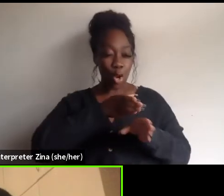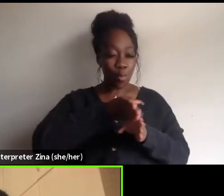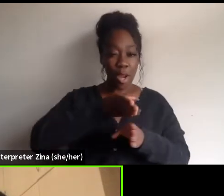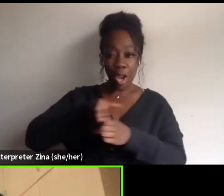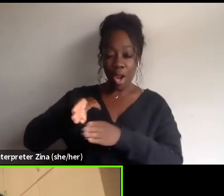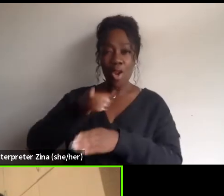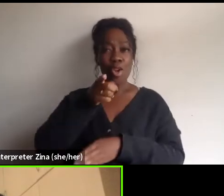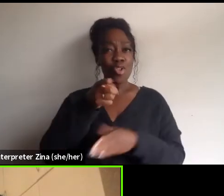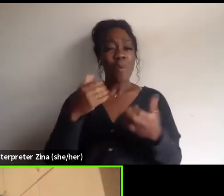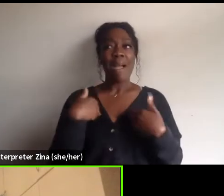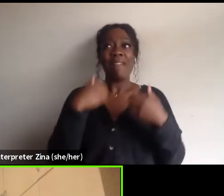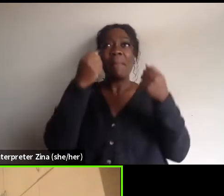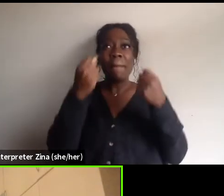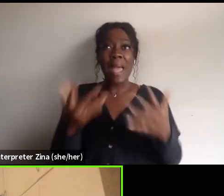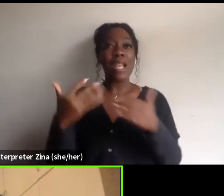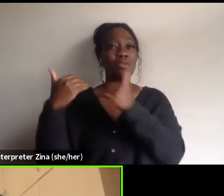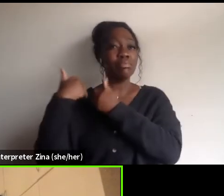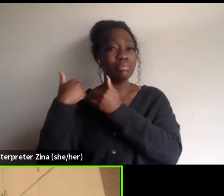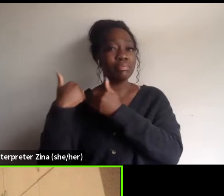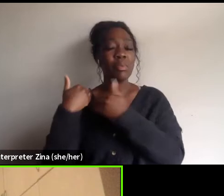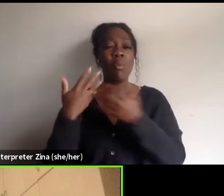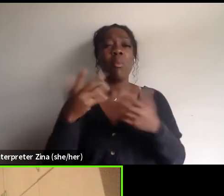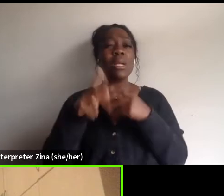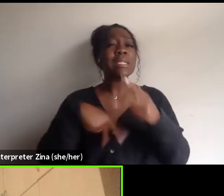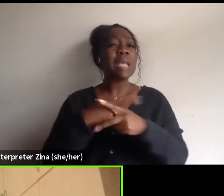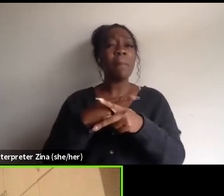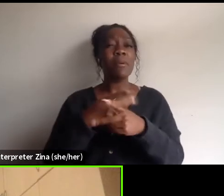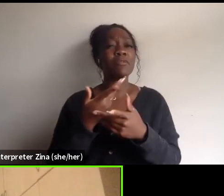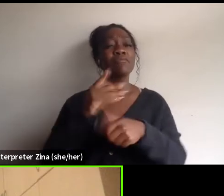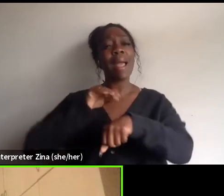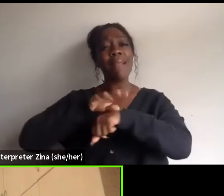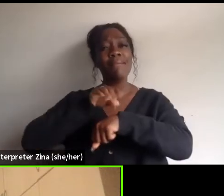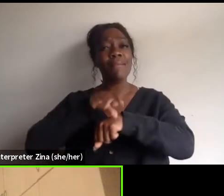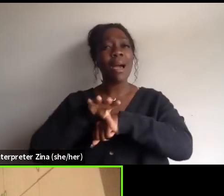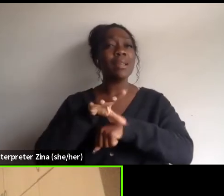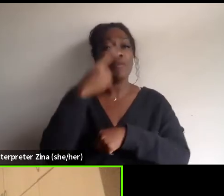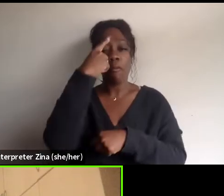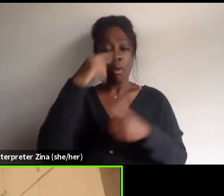what advice would you have for a young person interested in entering the field?